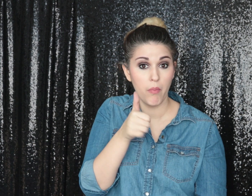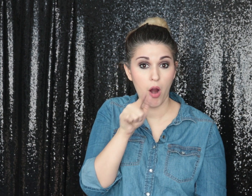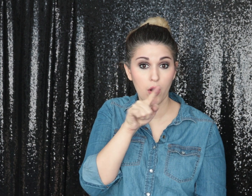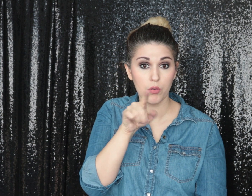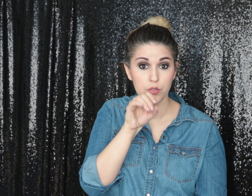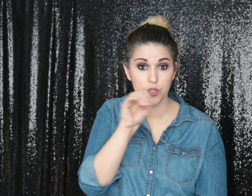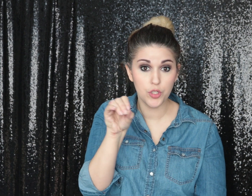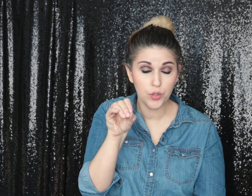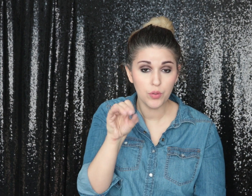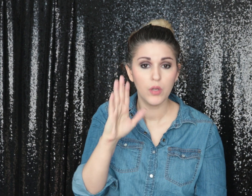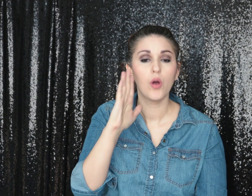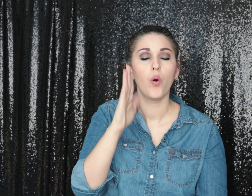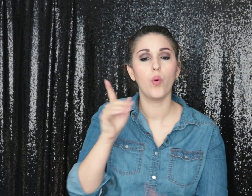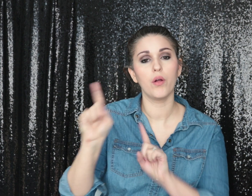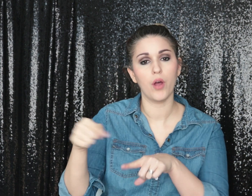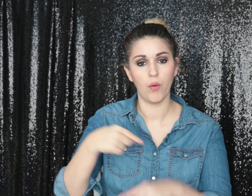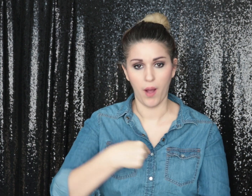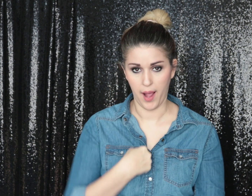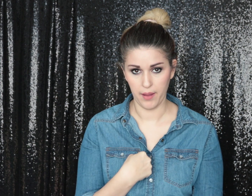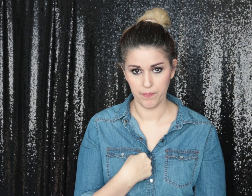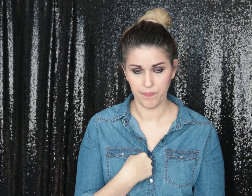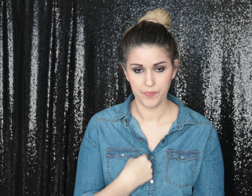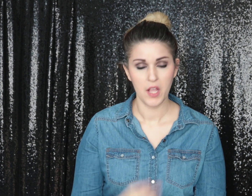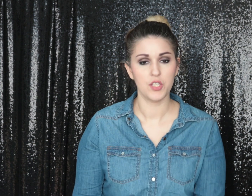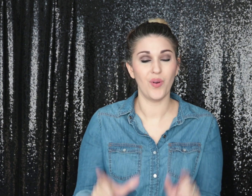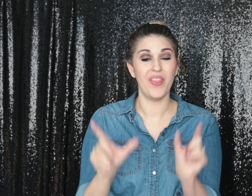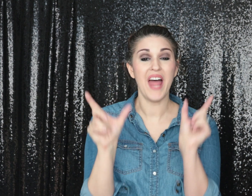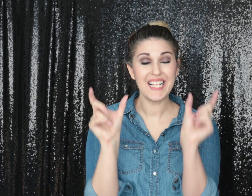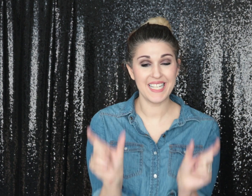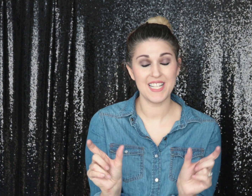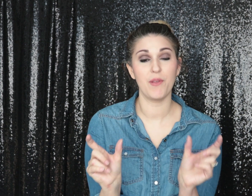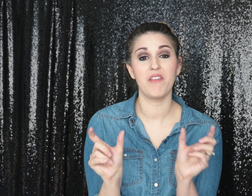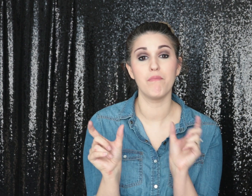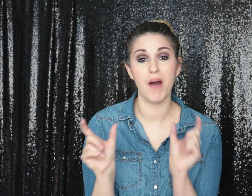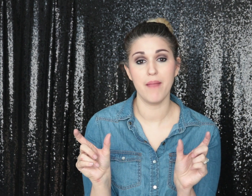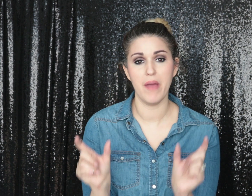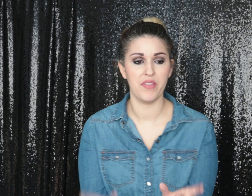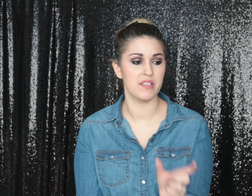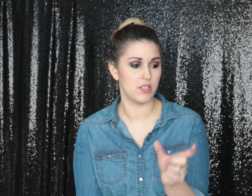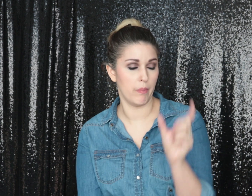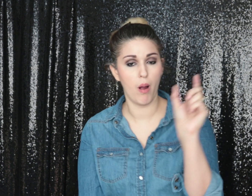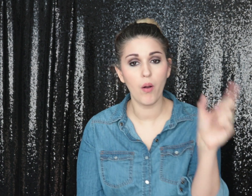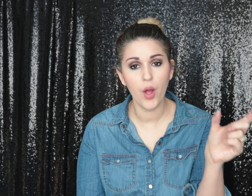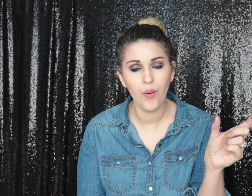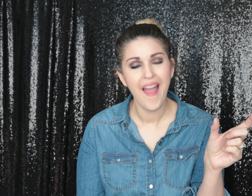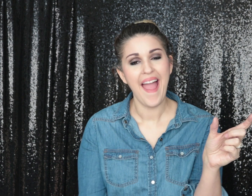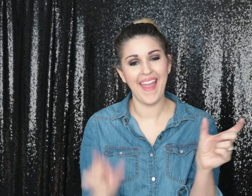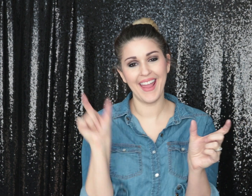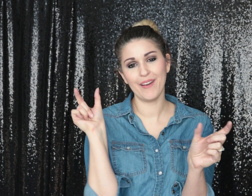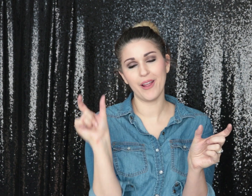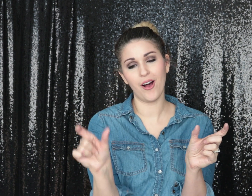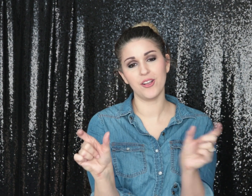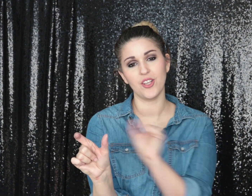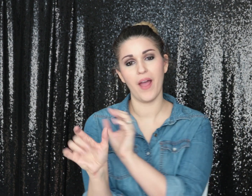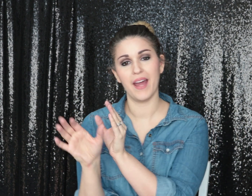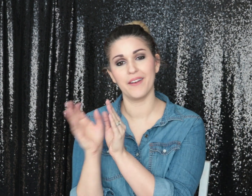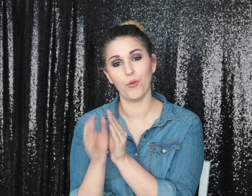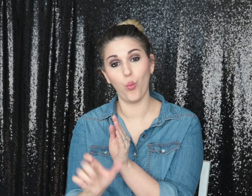tomorrow zoo. We'll go. I so in that sentence, we've combined methods tomorrow and we also added the,